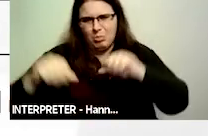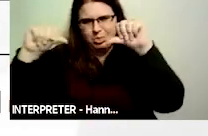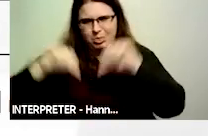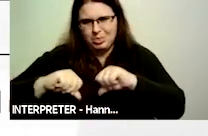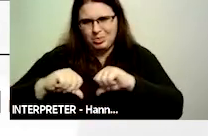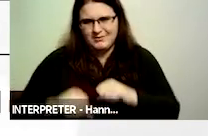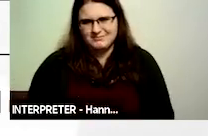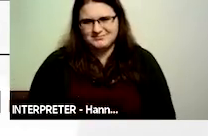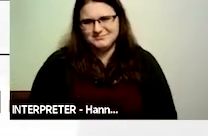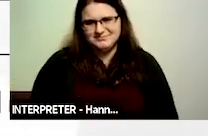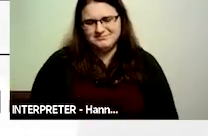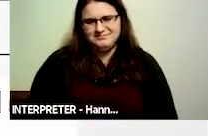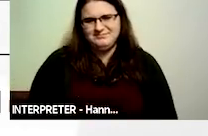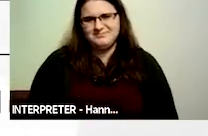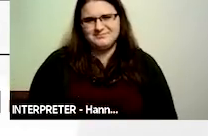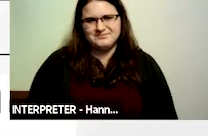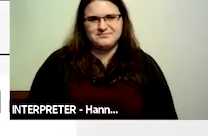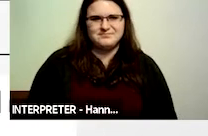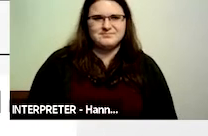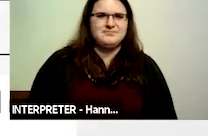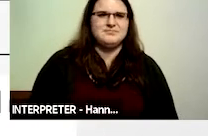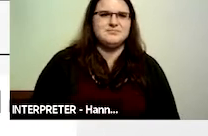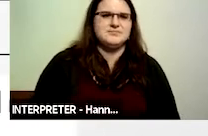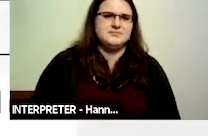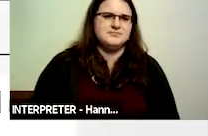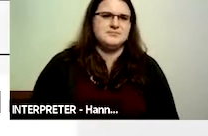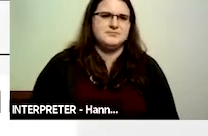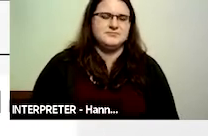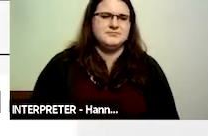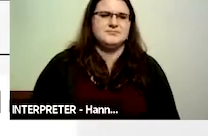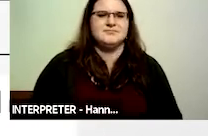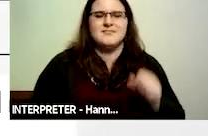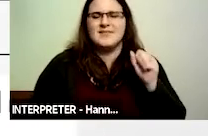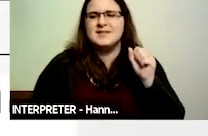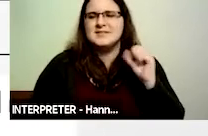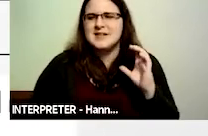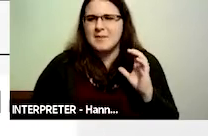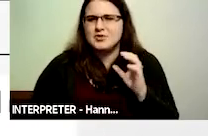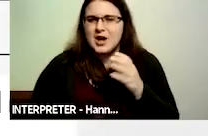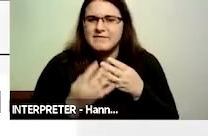Ben Woelk: Few other things that we've looked at over the years, Snapchat filters we were looking